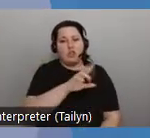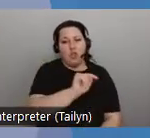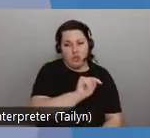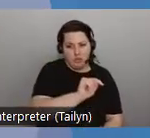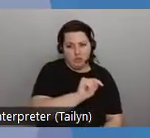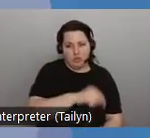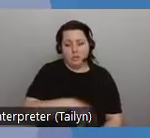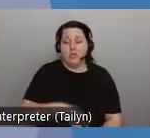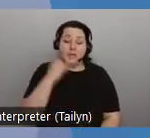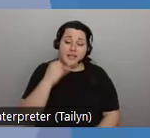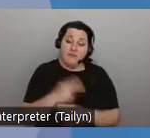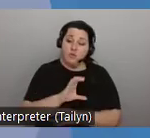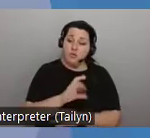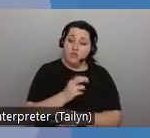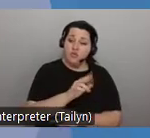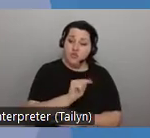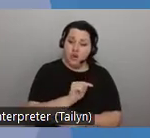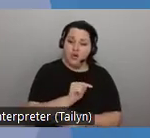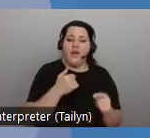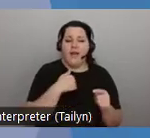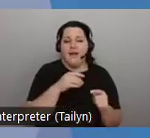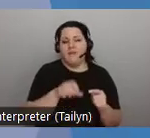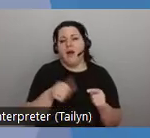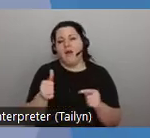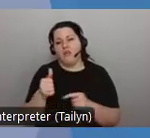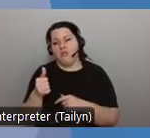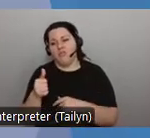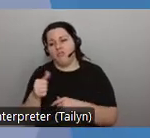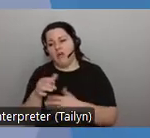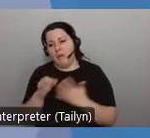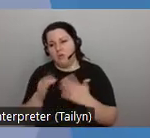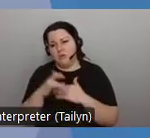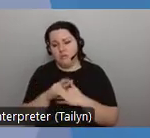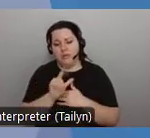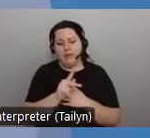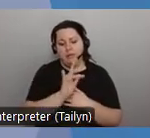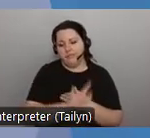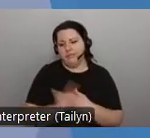So I would recommend were possible use a table instead or if you have a chart that you have